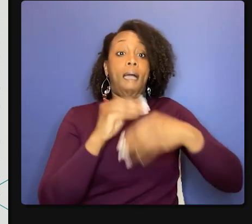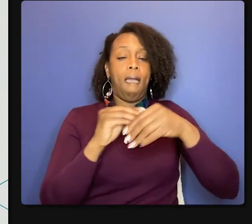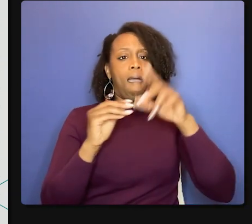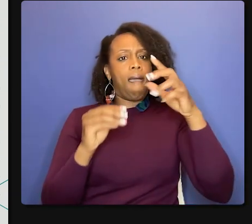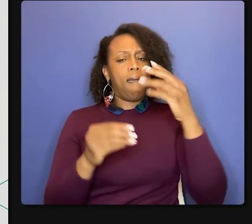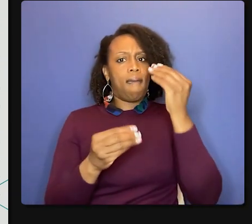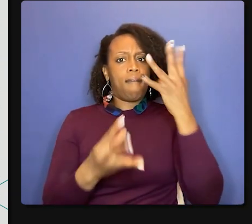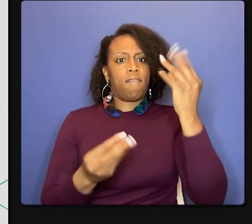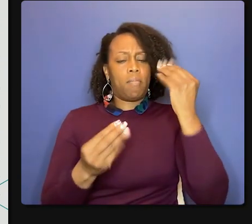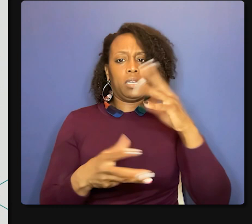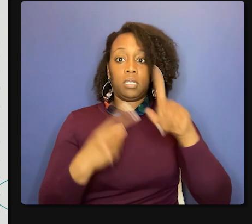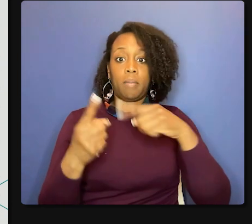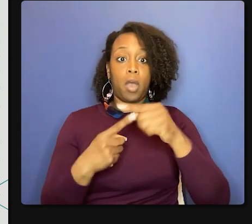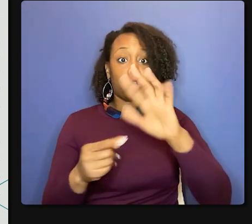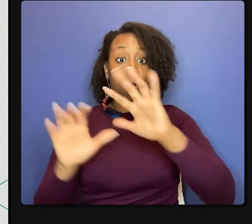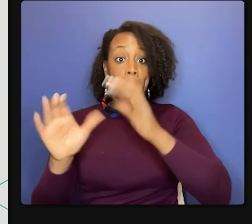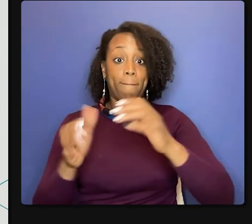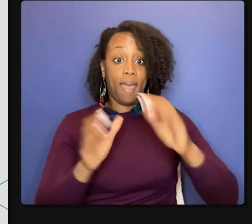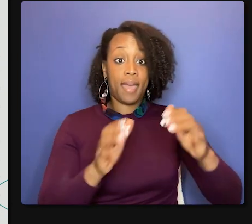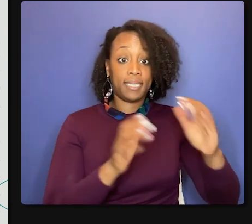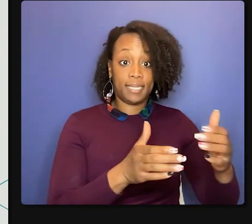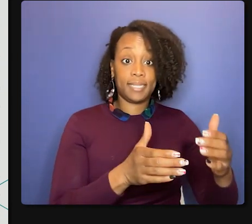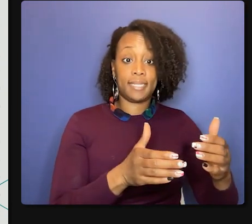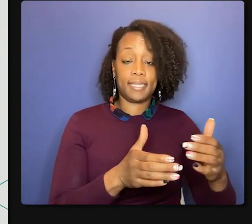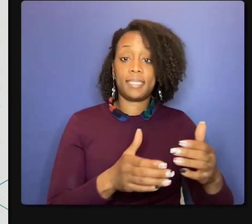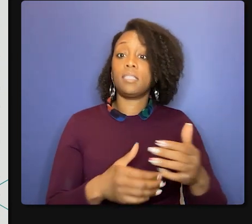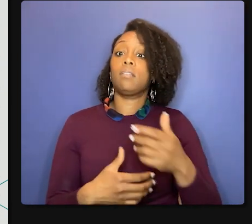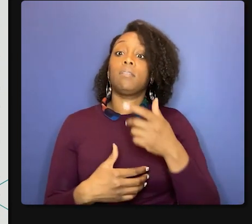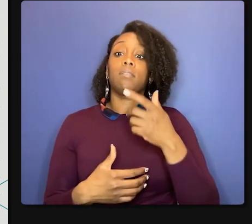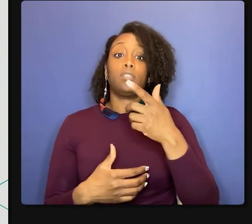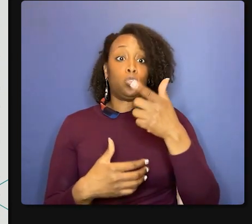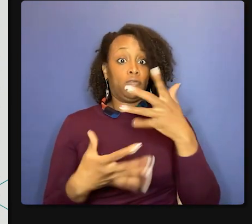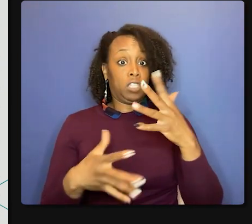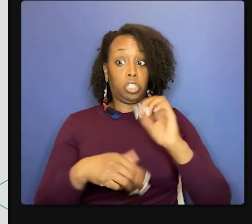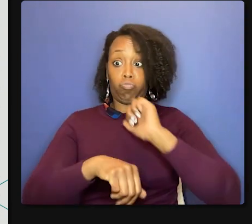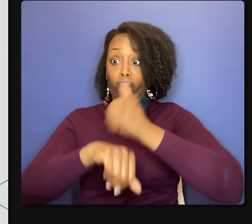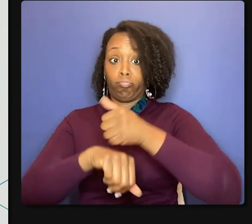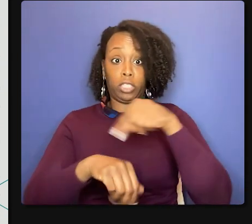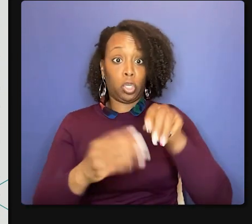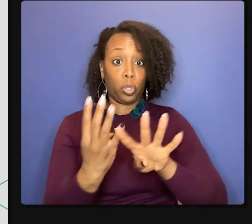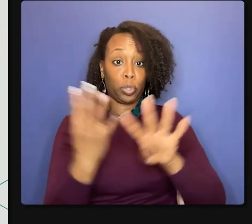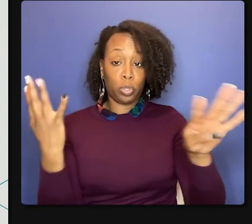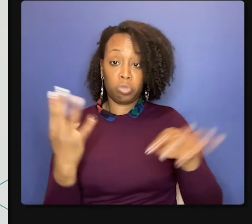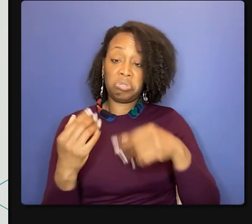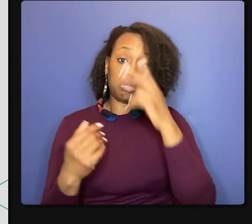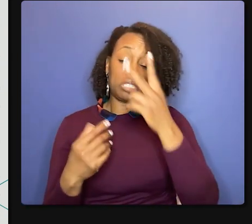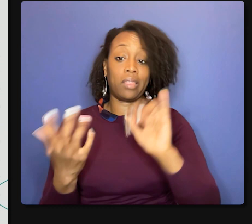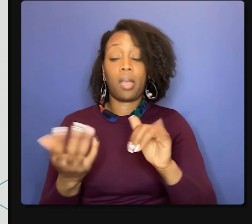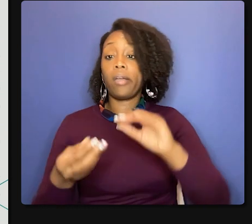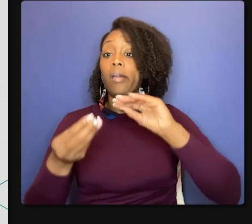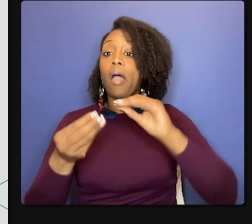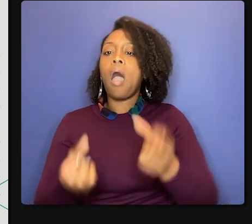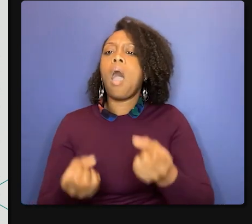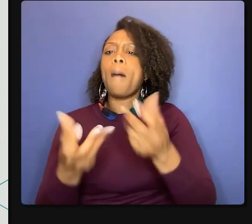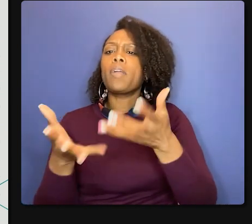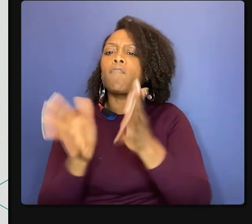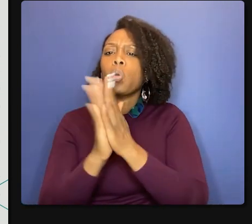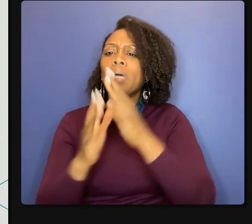Now you'll also notice that you can get extra information about the batches that you have... that you have issued in your queue,